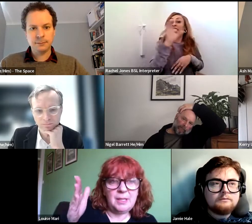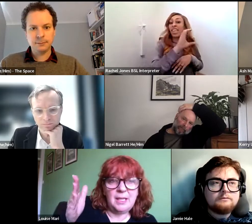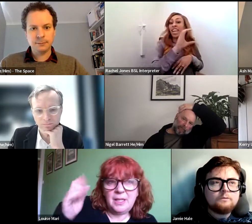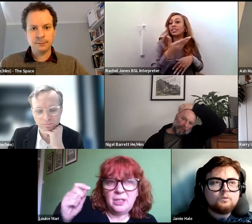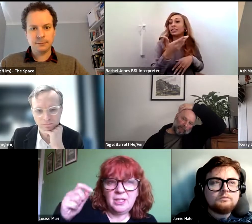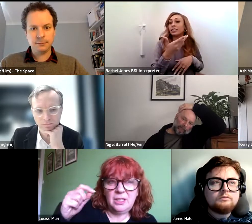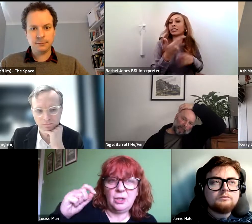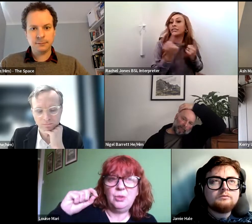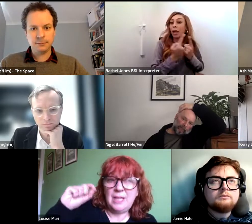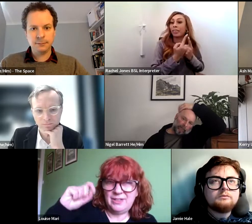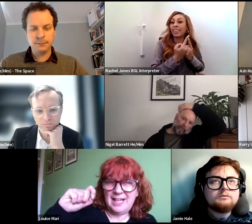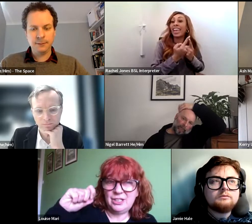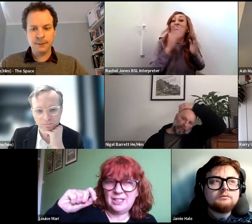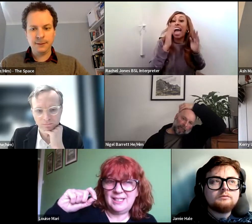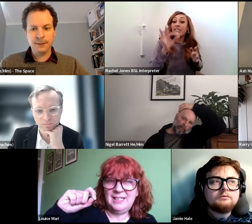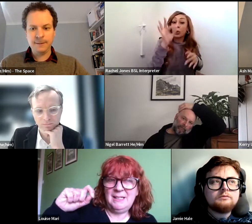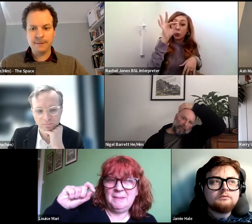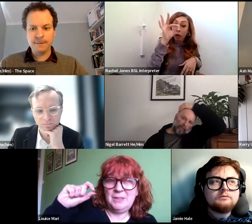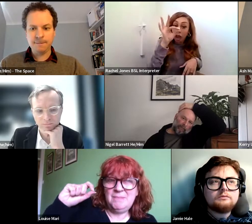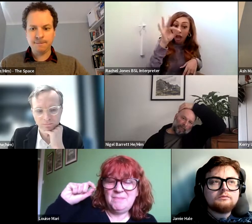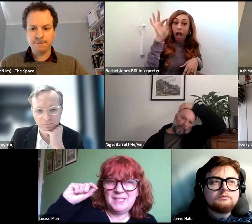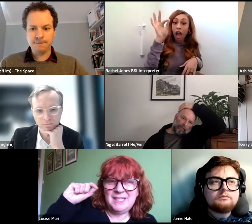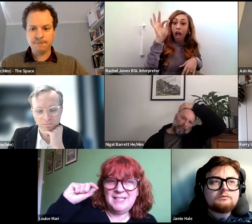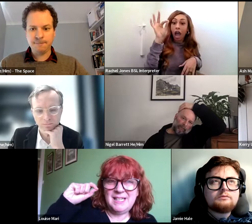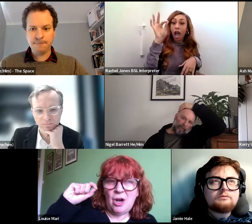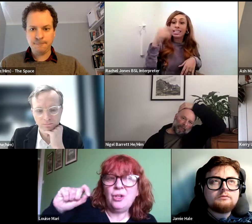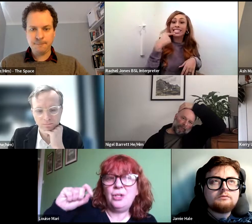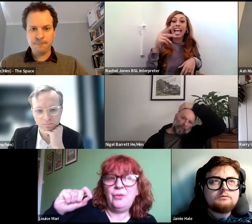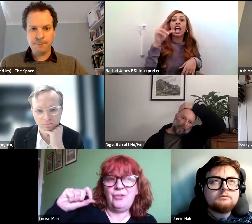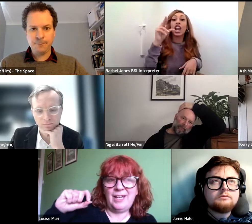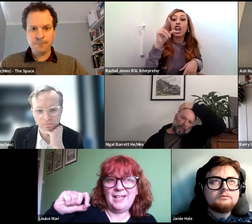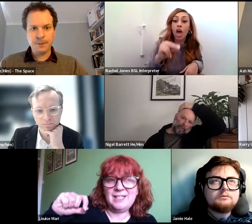and then you would have to actually argue for a case